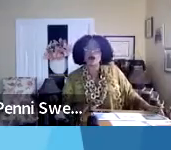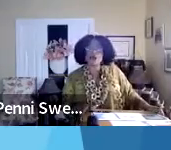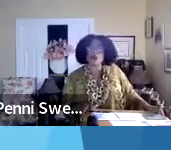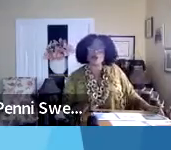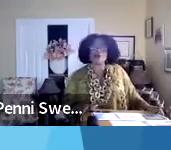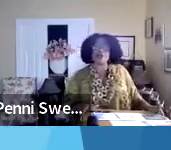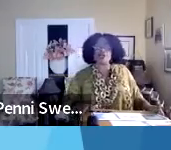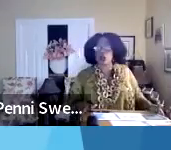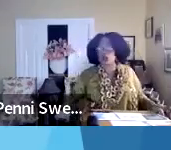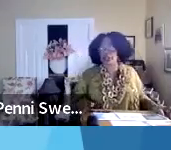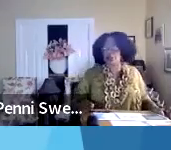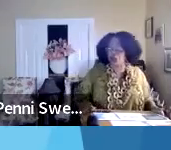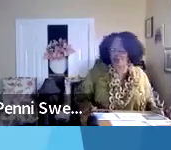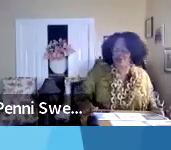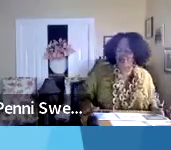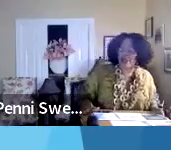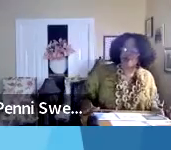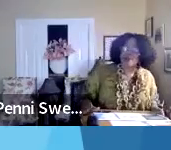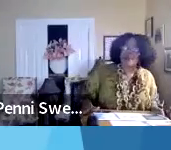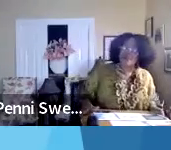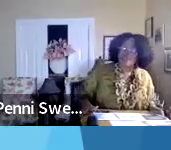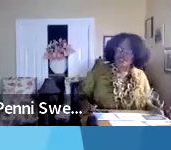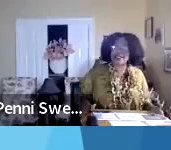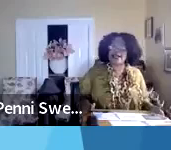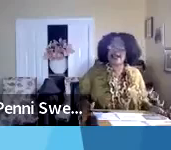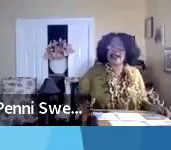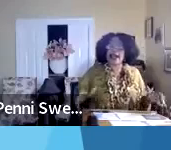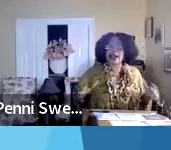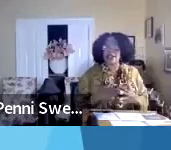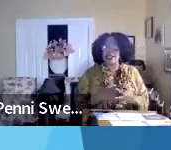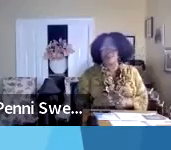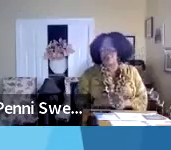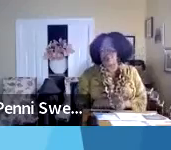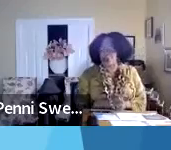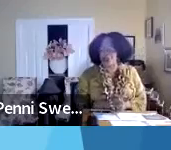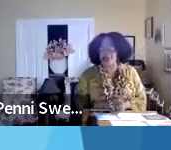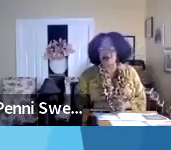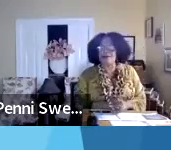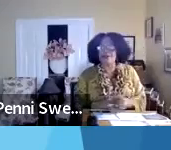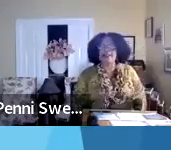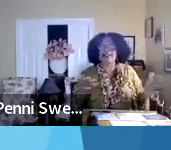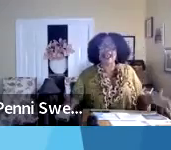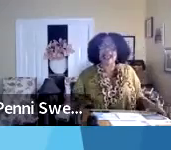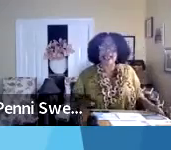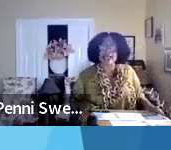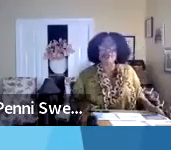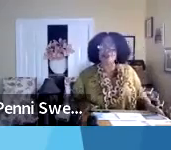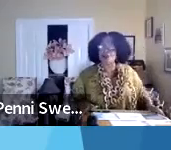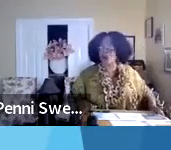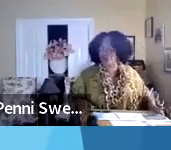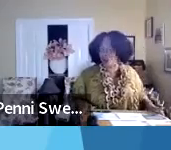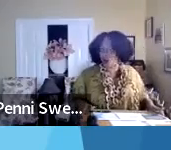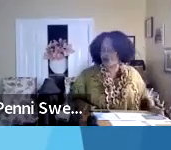we welcome our closed captioner Rochelle Hopkins. We cannot do